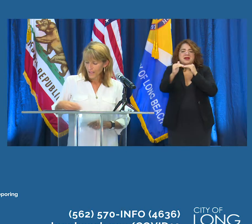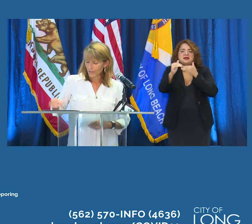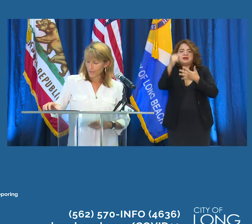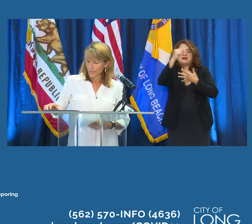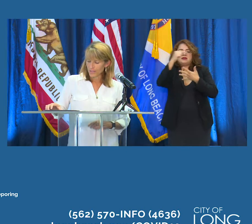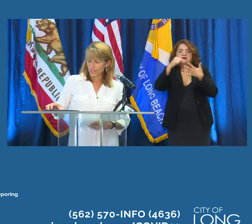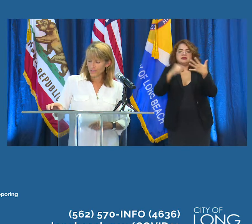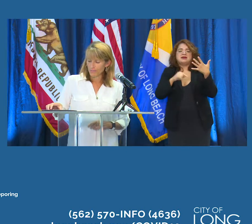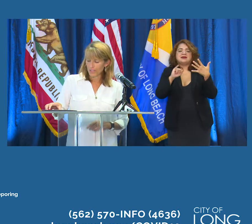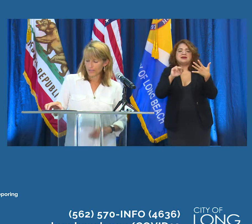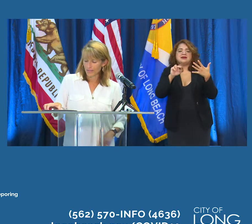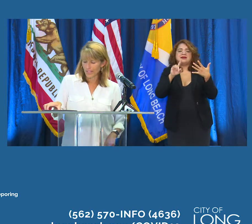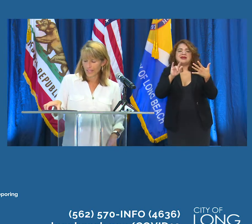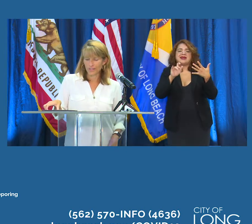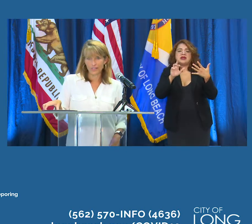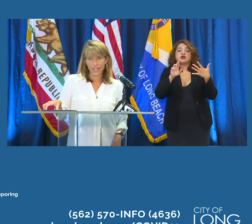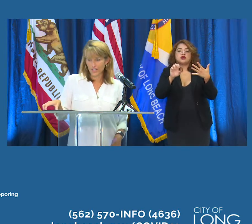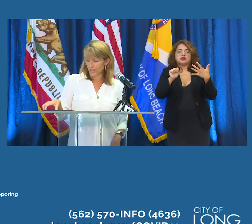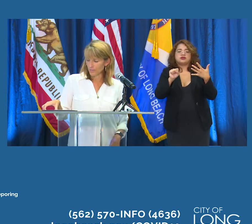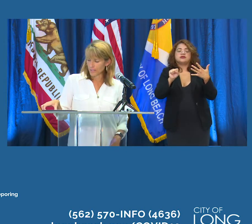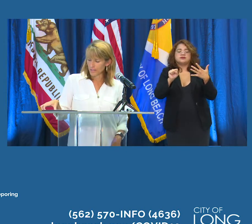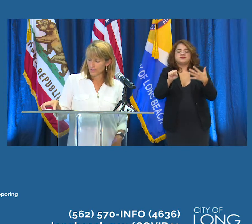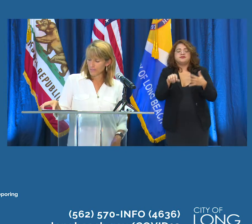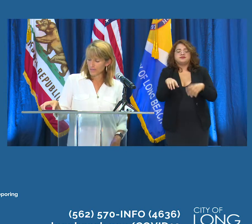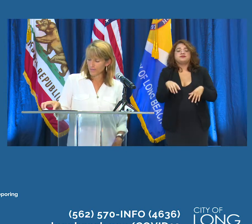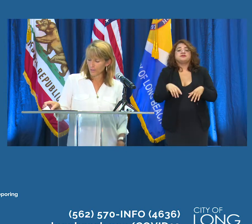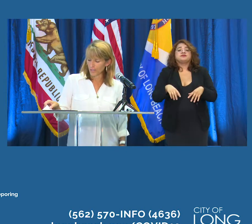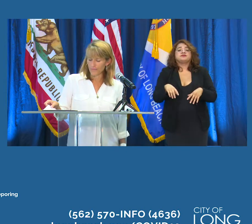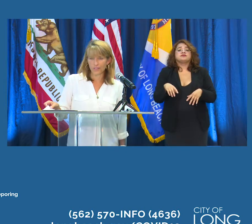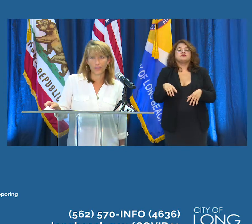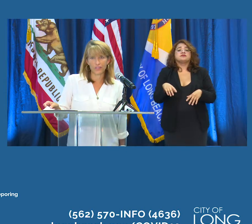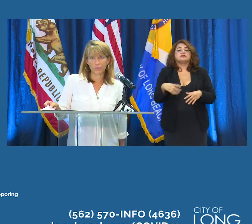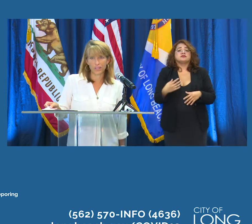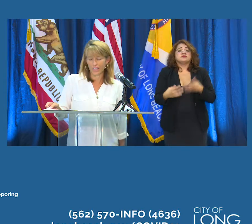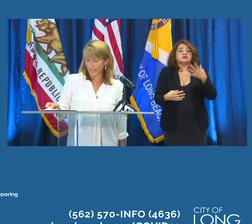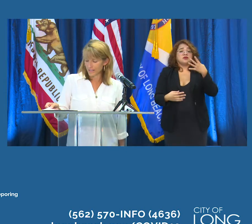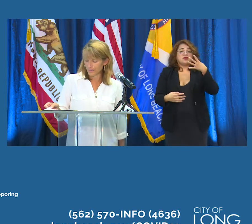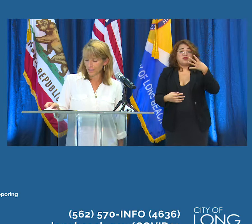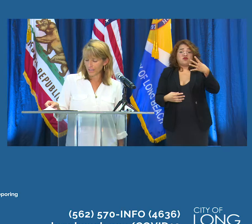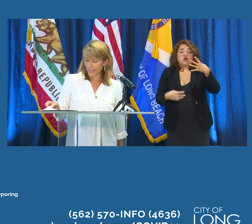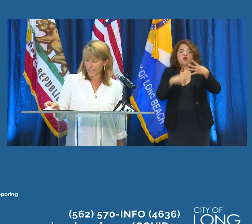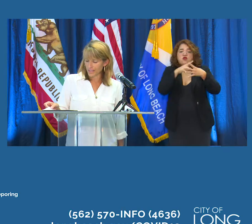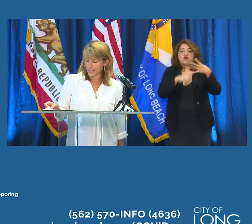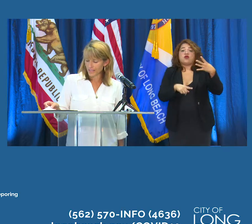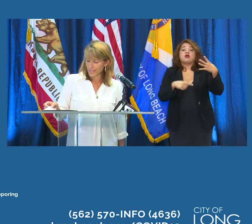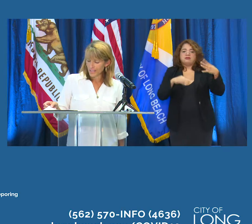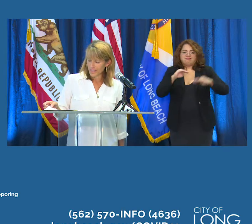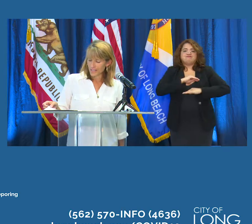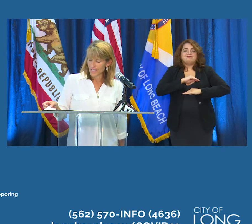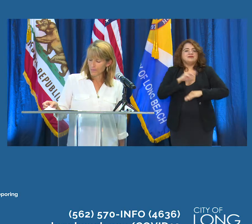So we continue to meet, it's the slide shows, we continue to meet four of the six stability indicators.